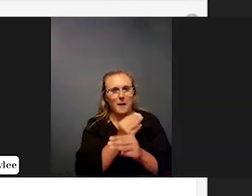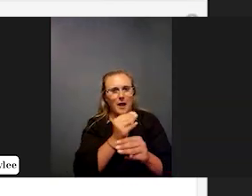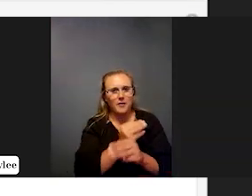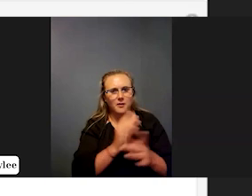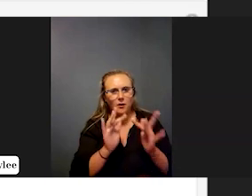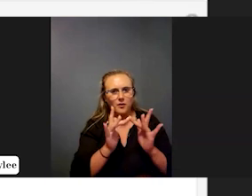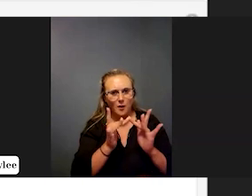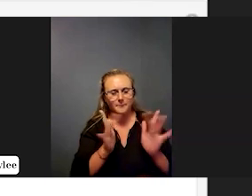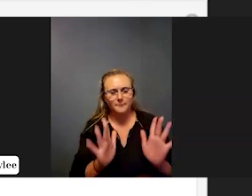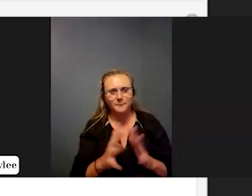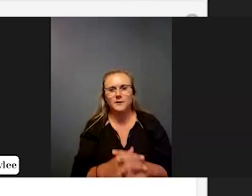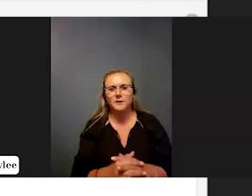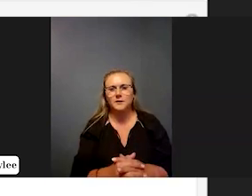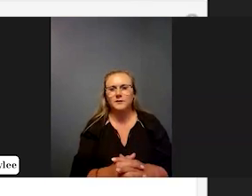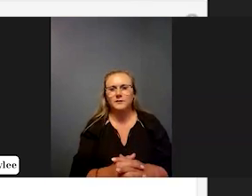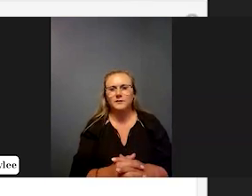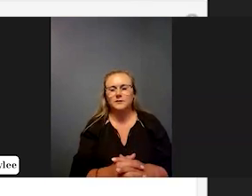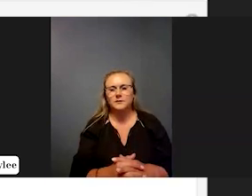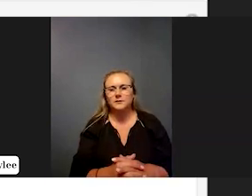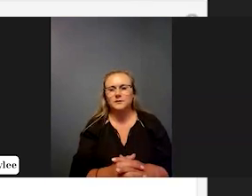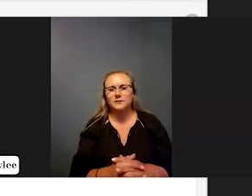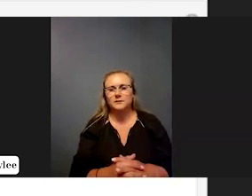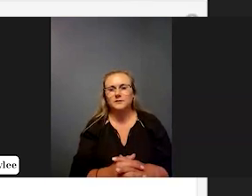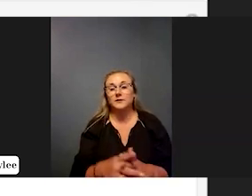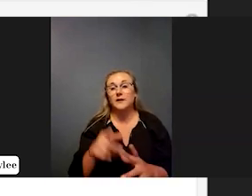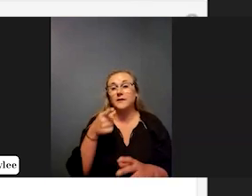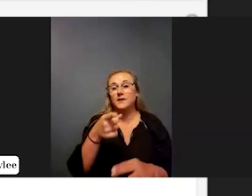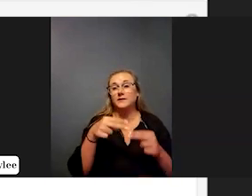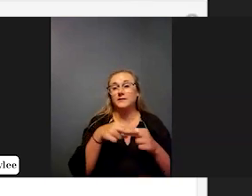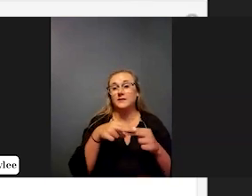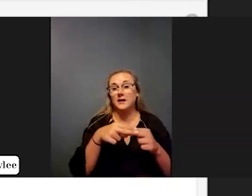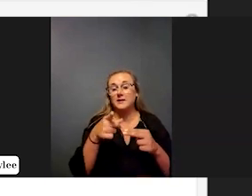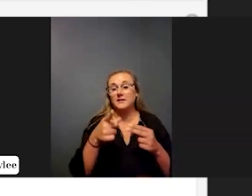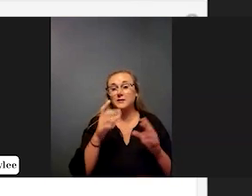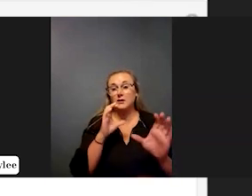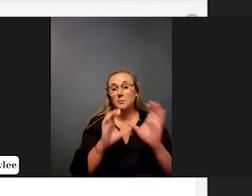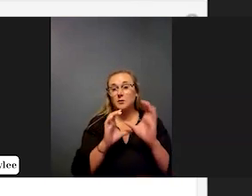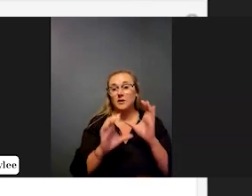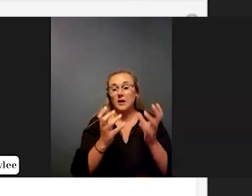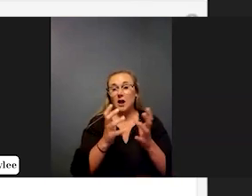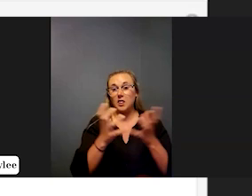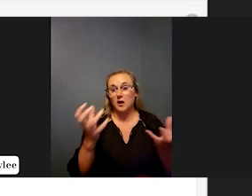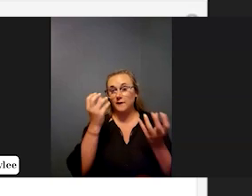And in this particular slide, what we are communicating is a lot of the information about at what point along,